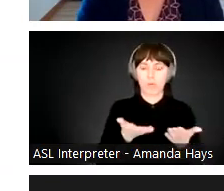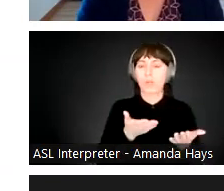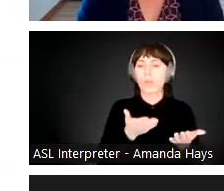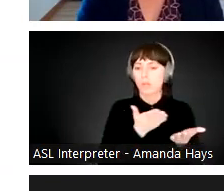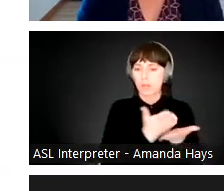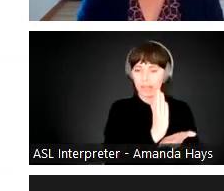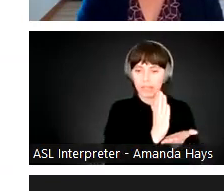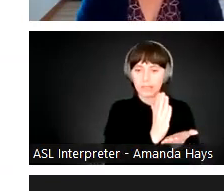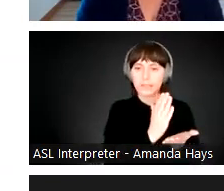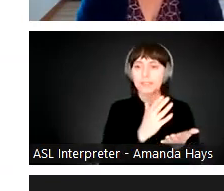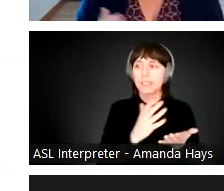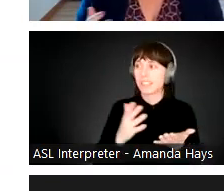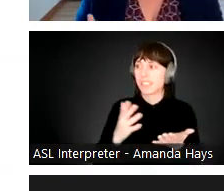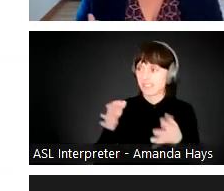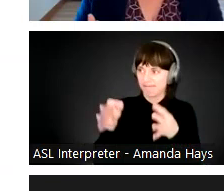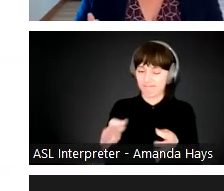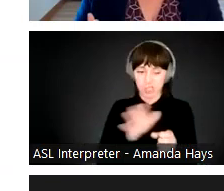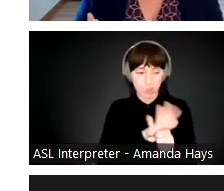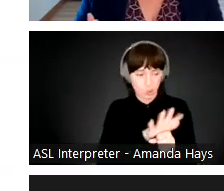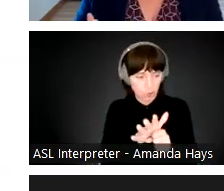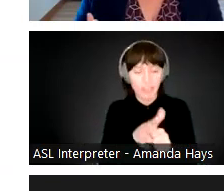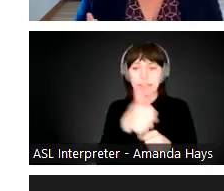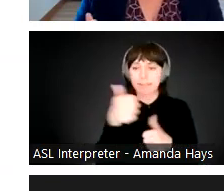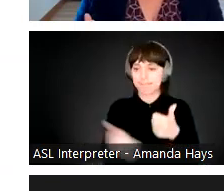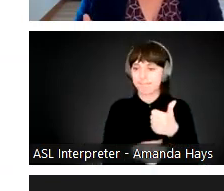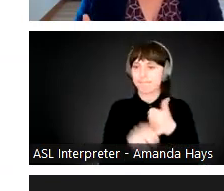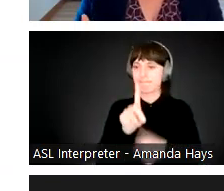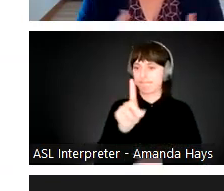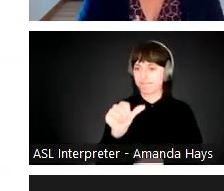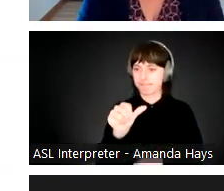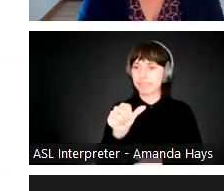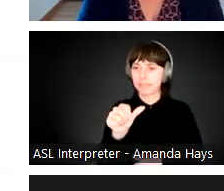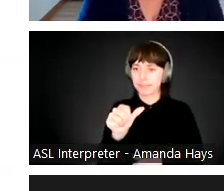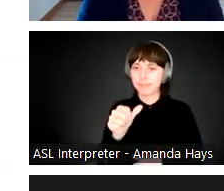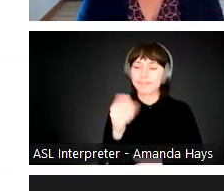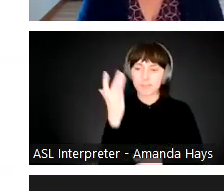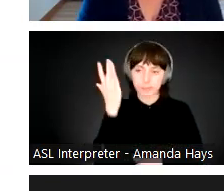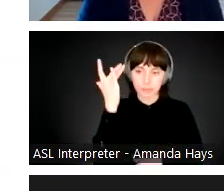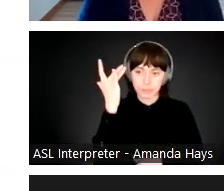disability. Because just like any other legal definition,